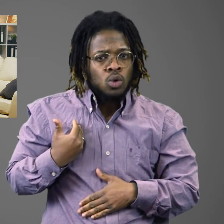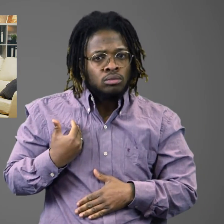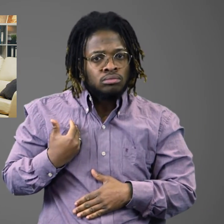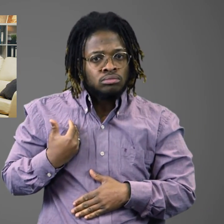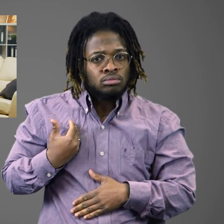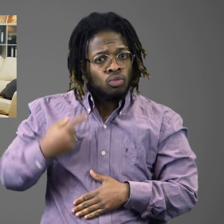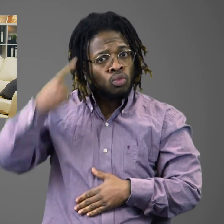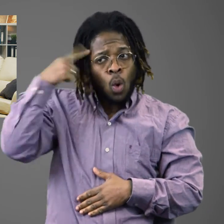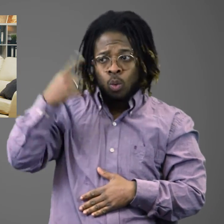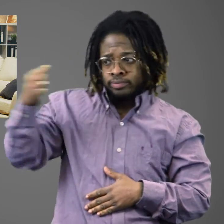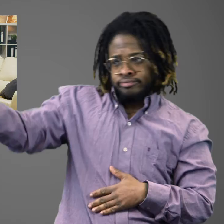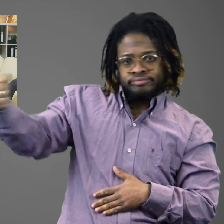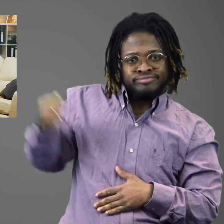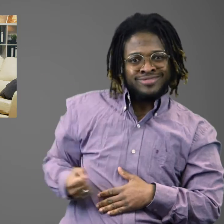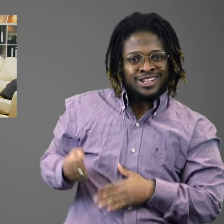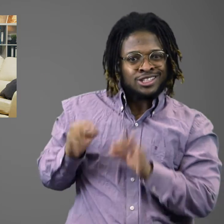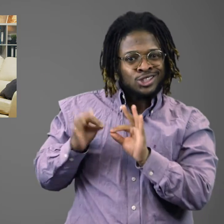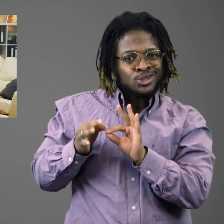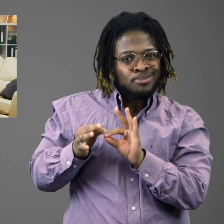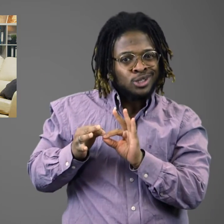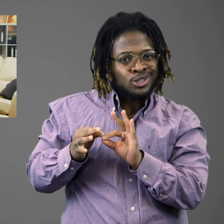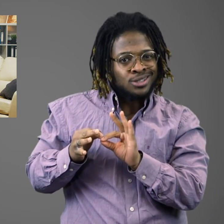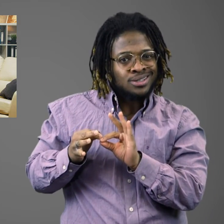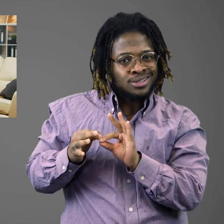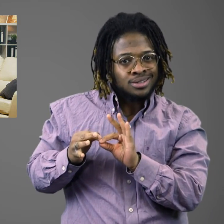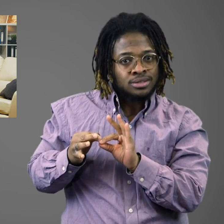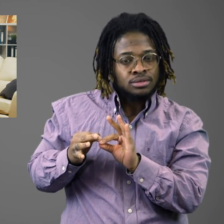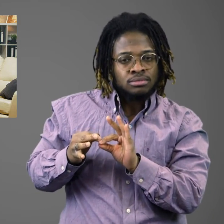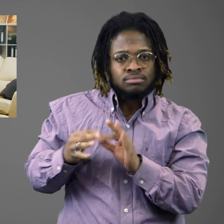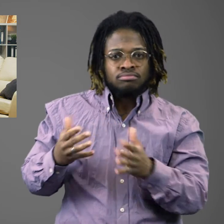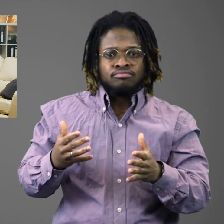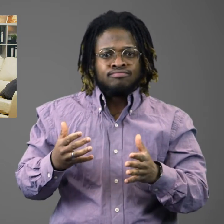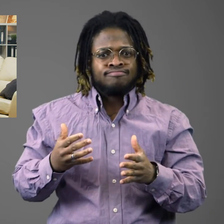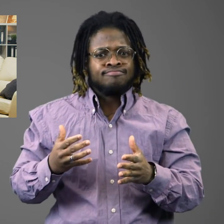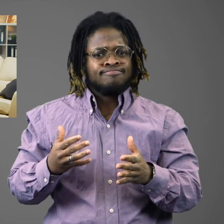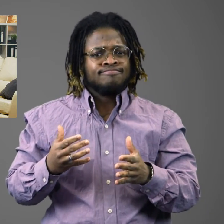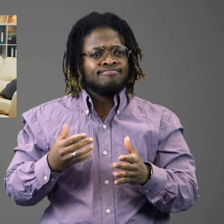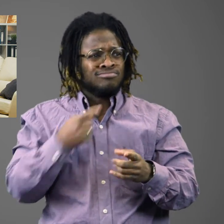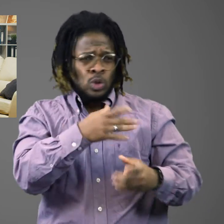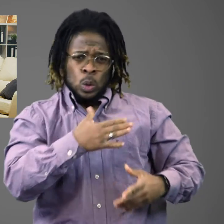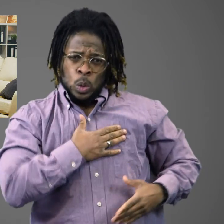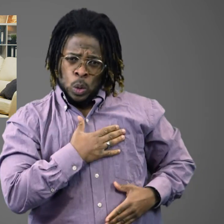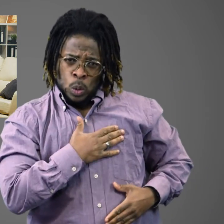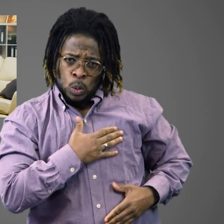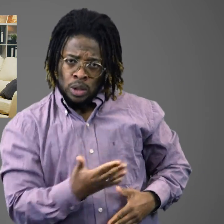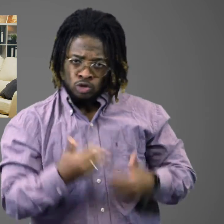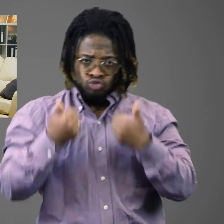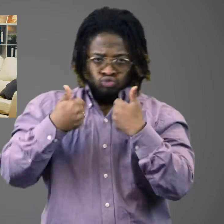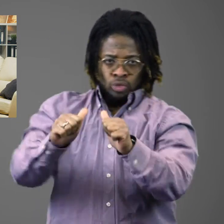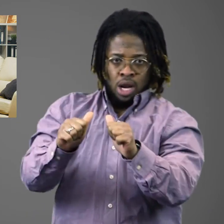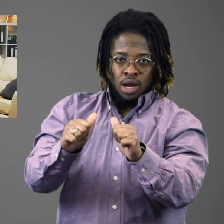and thought you always had to have an on-site interpreter.